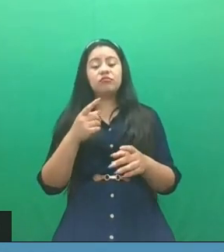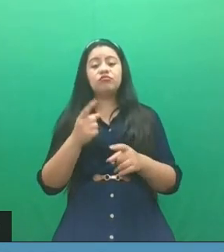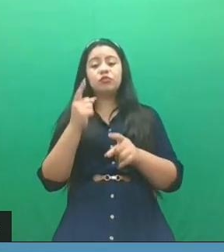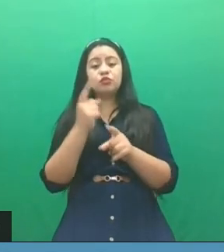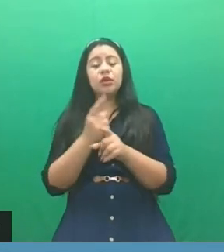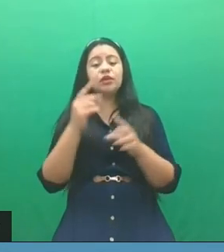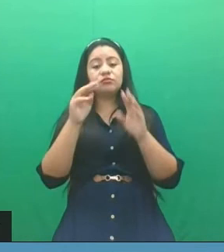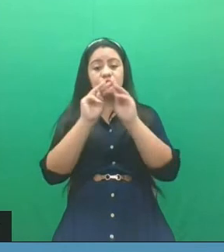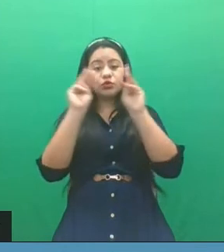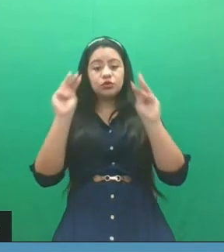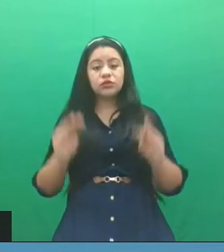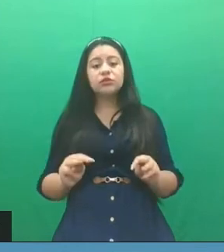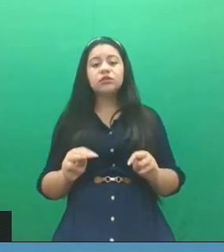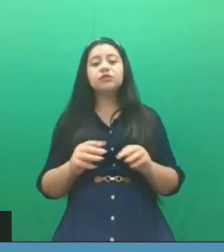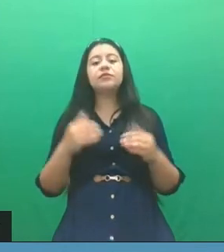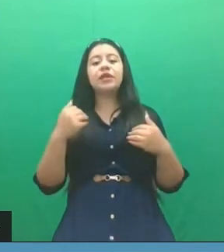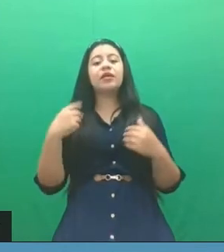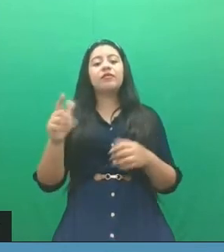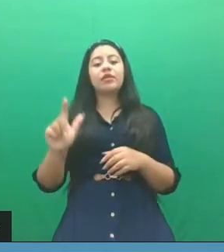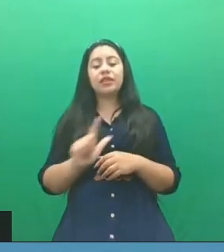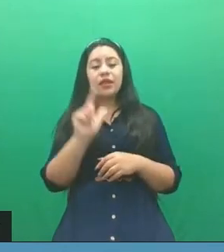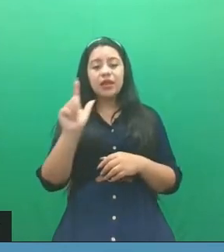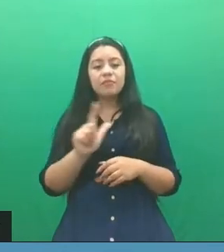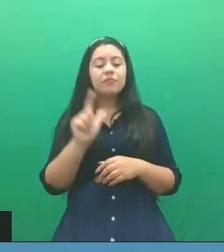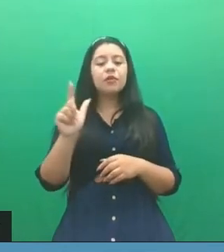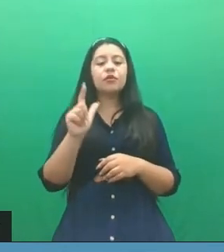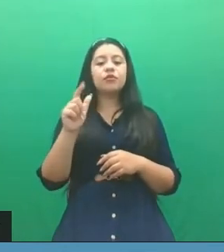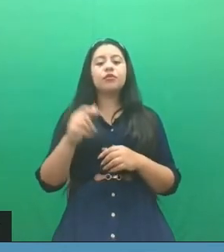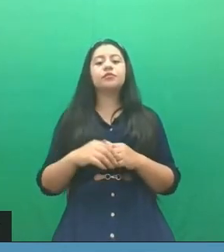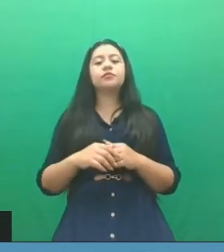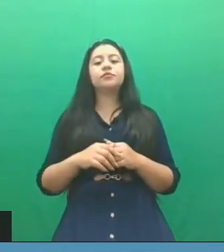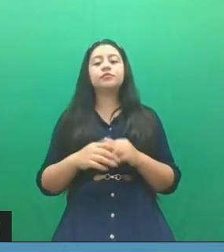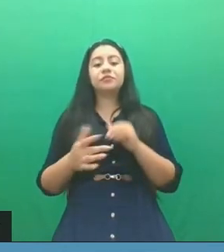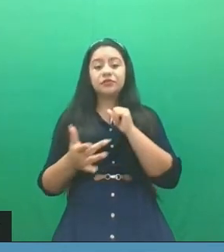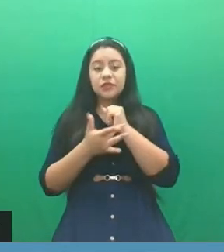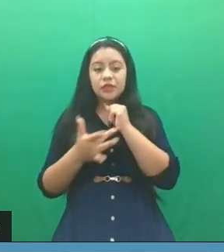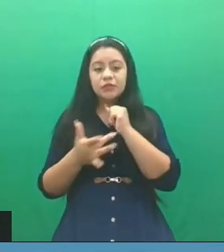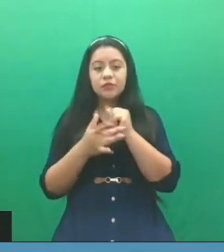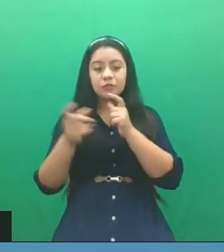an archival library museum collections management system, digital asset management system,